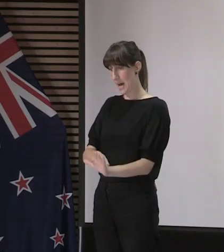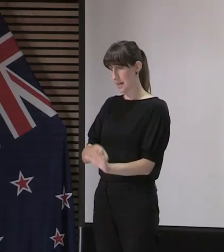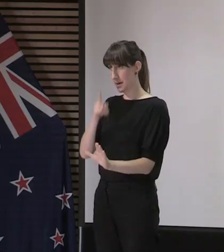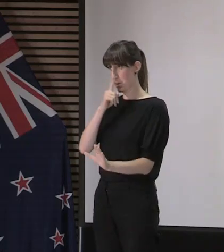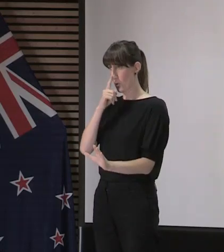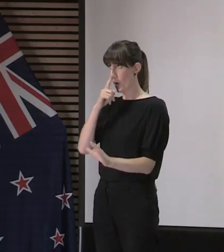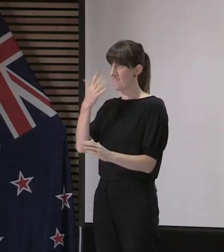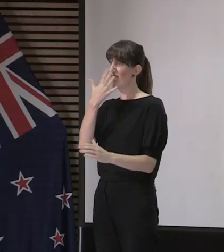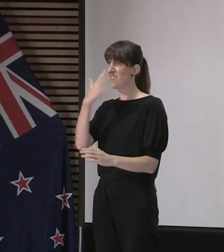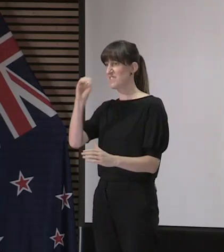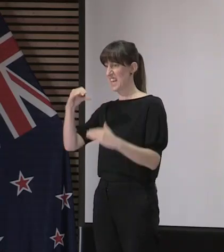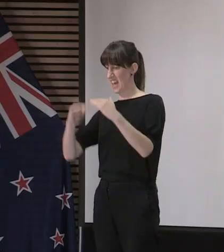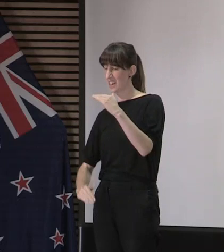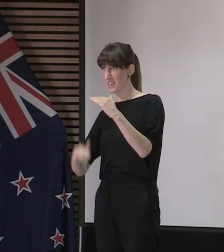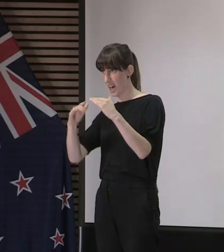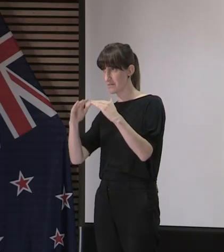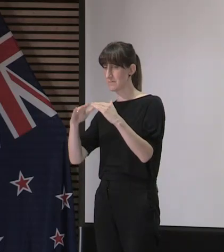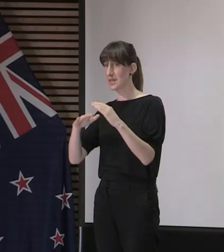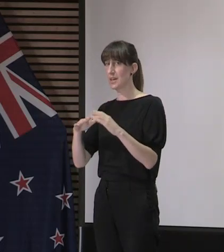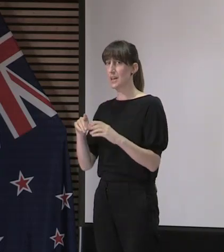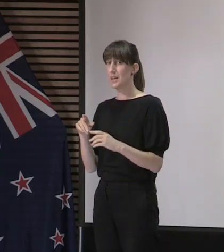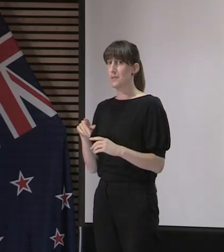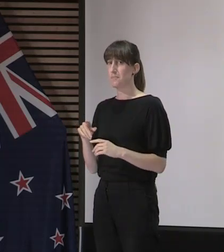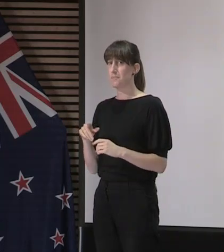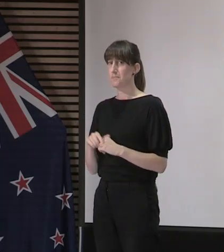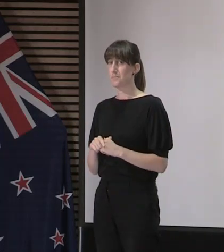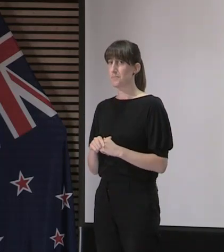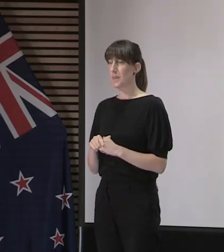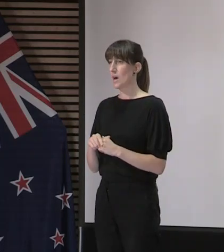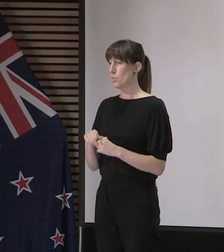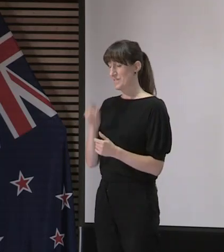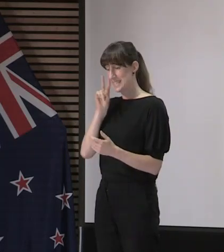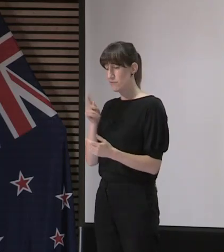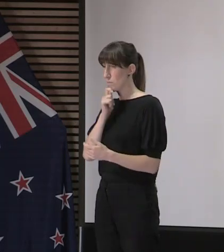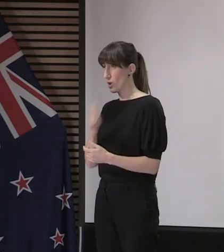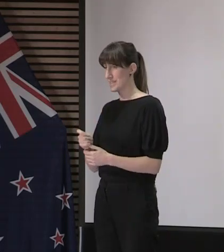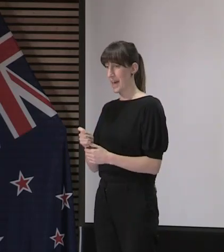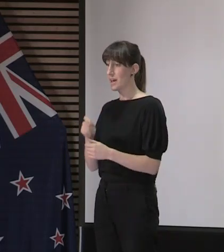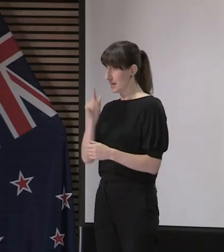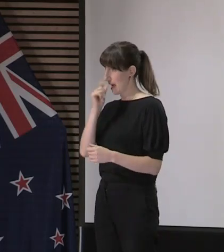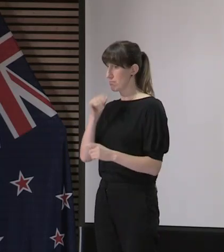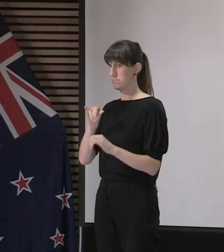Does it serve as a reminder again to younger people? Because I think those strokes